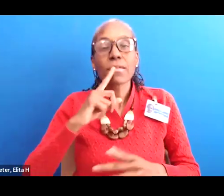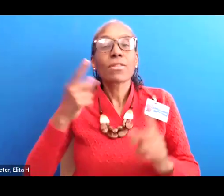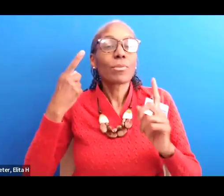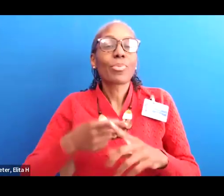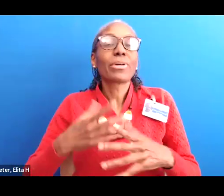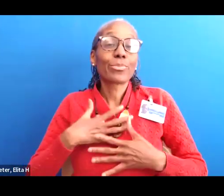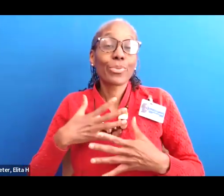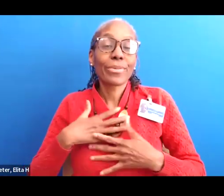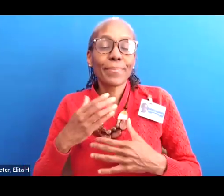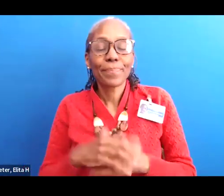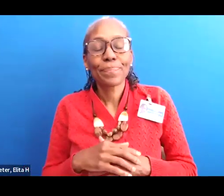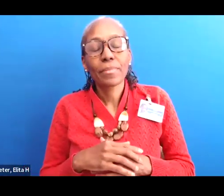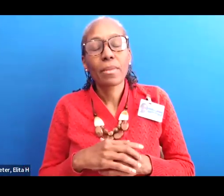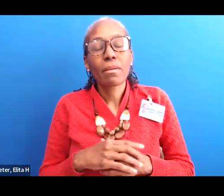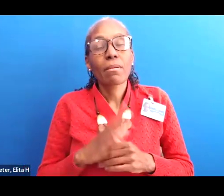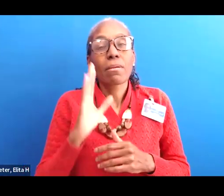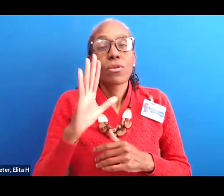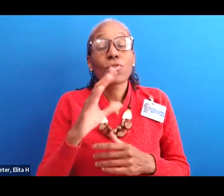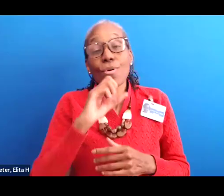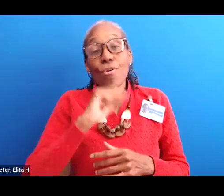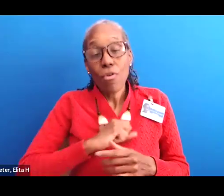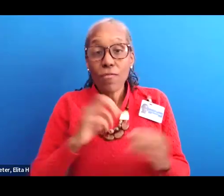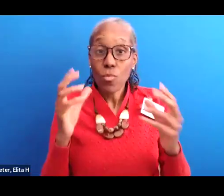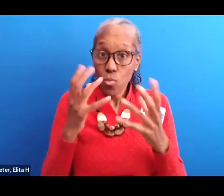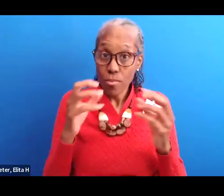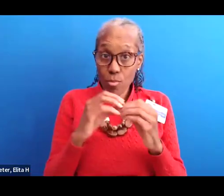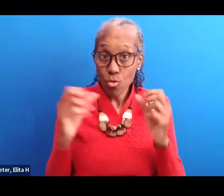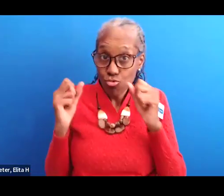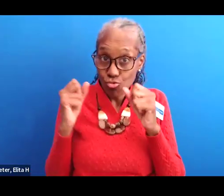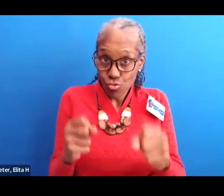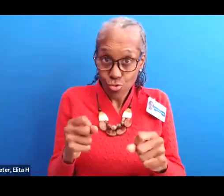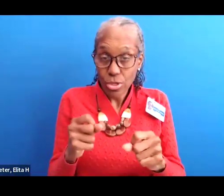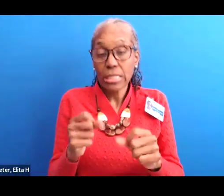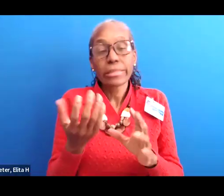If you want to help strengthen your cough and a very simple thing to